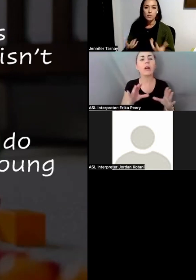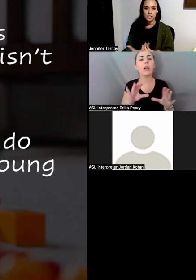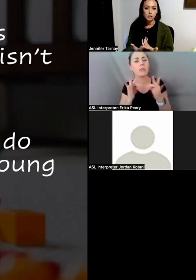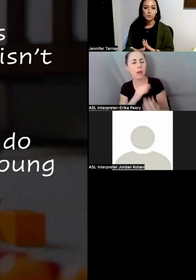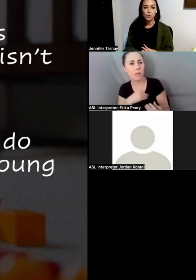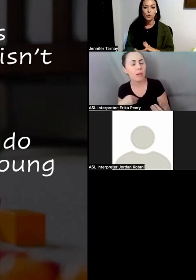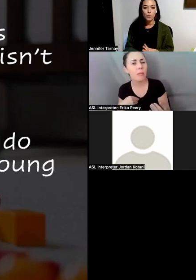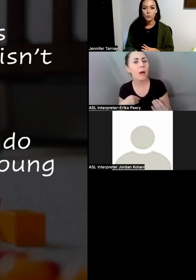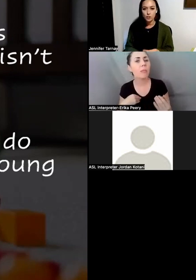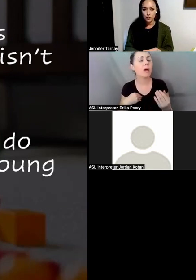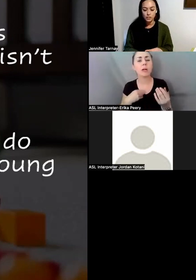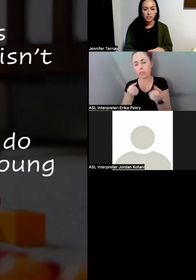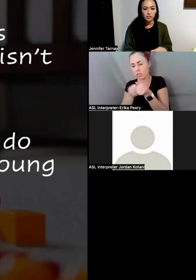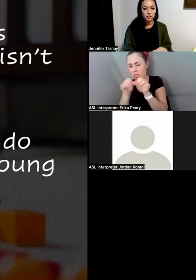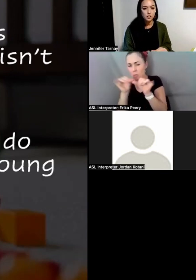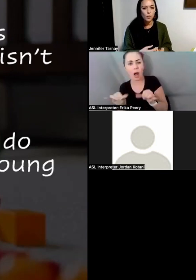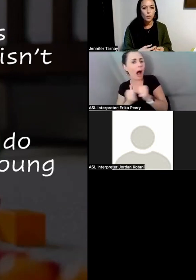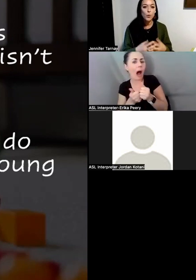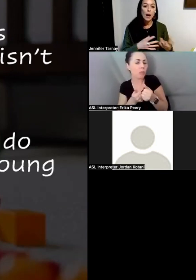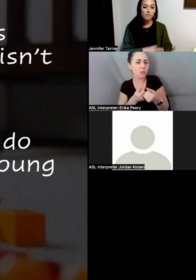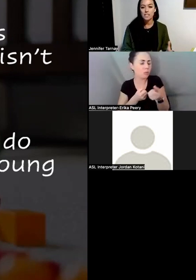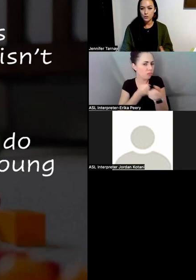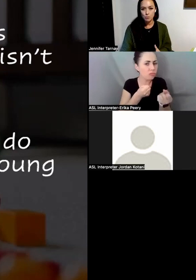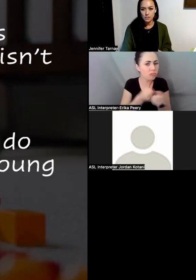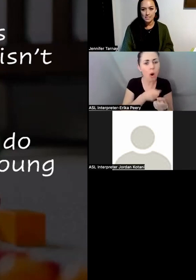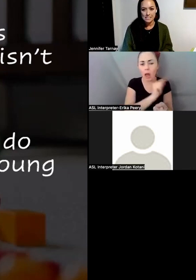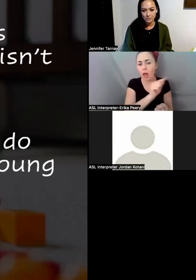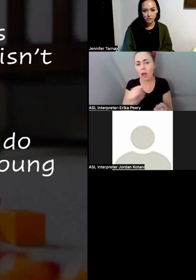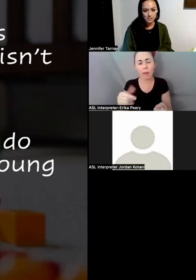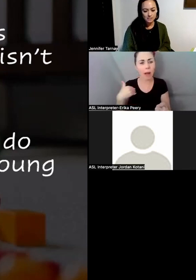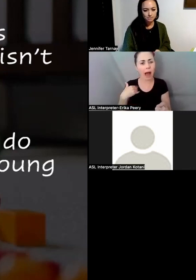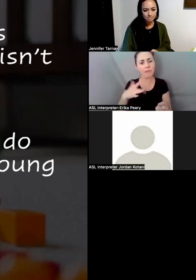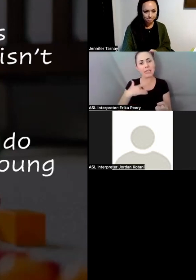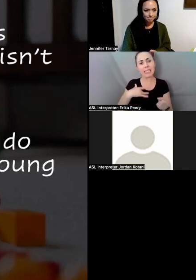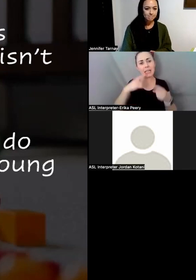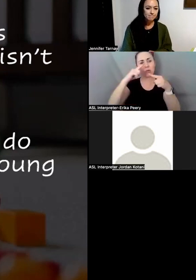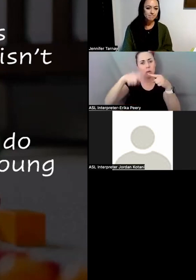as support systems for those children and young adults who have sensory processing difficulties.